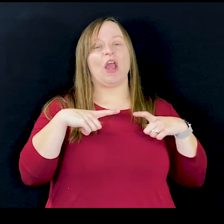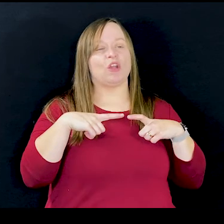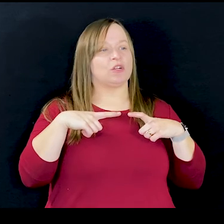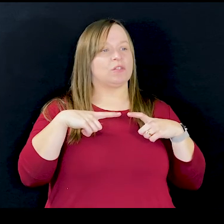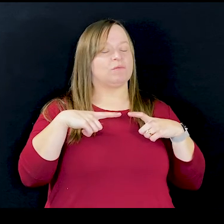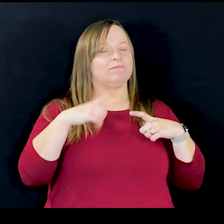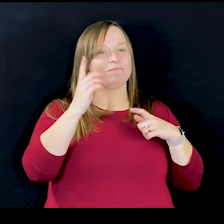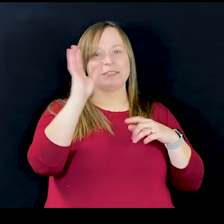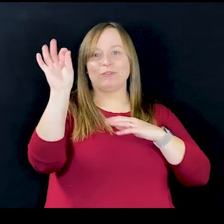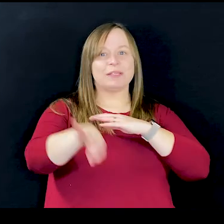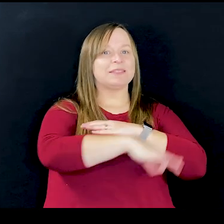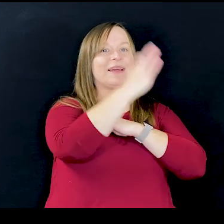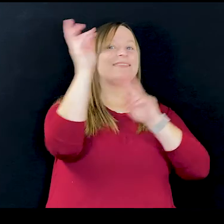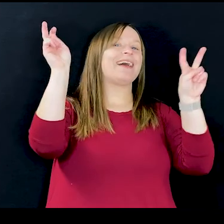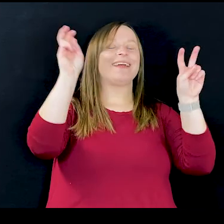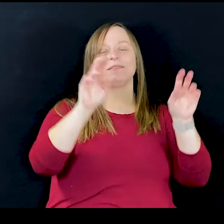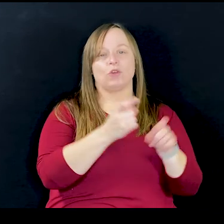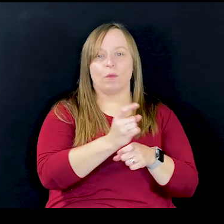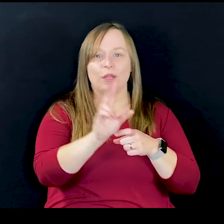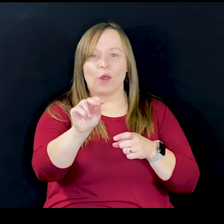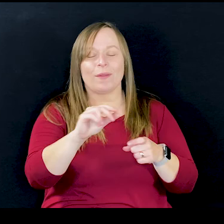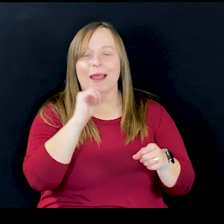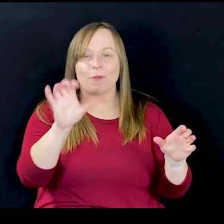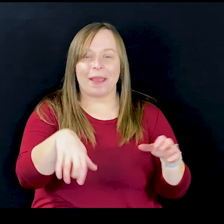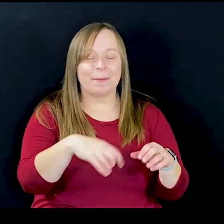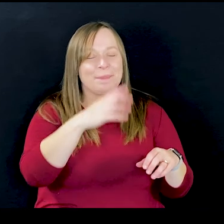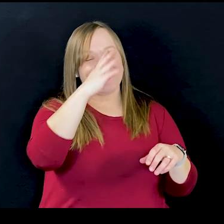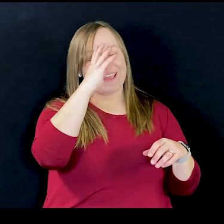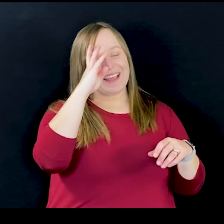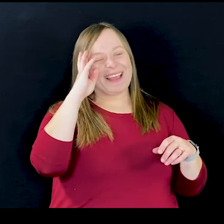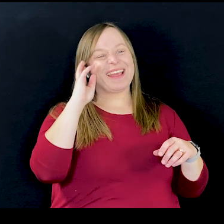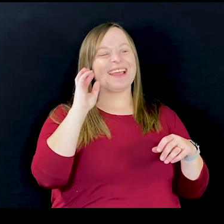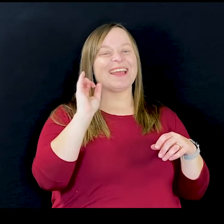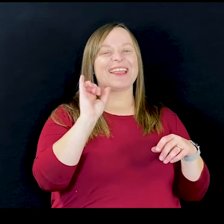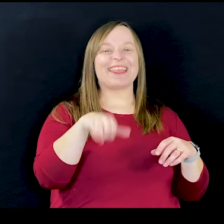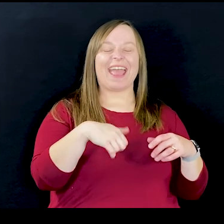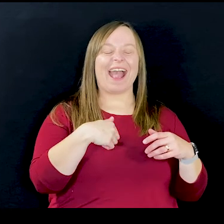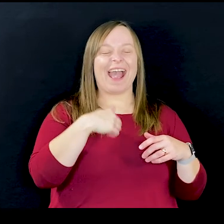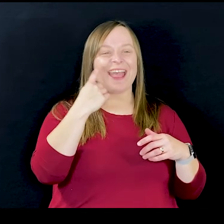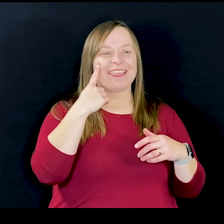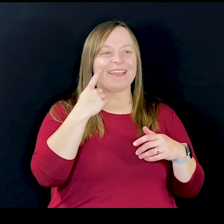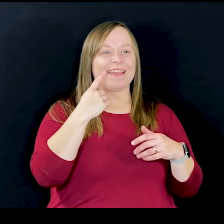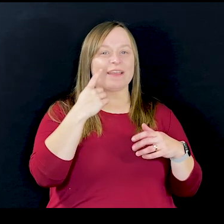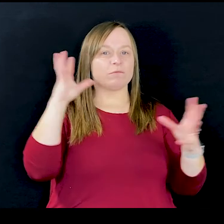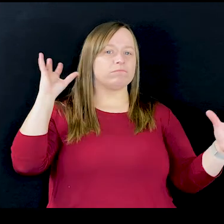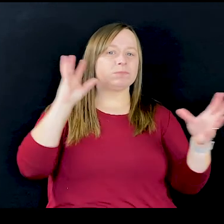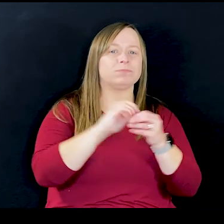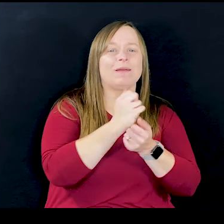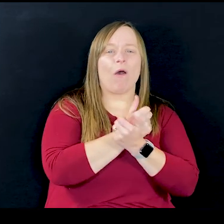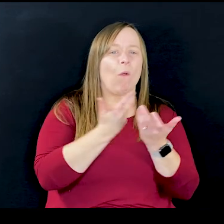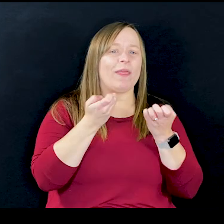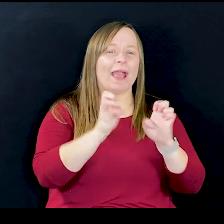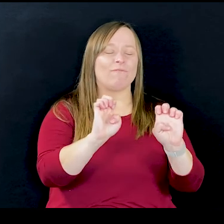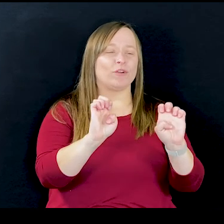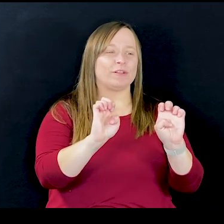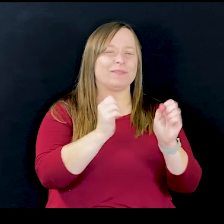just ride off into the sunset. No, I'm joking. I wouldn't do that. But that I think would be the culmination of all the efforts